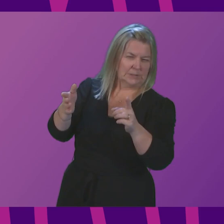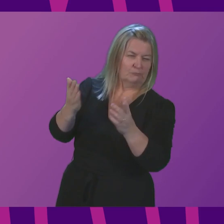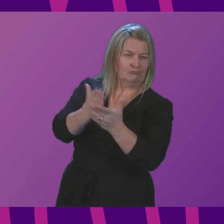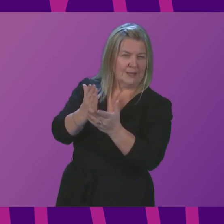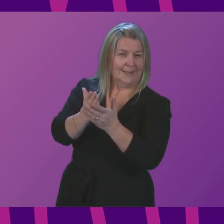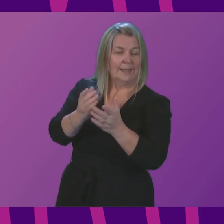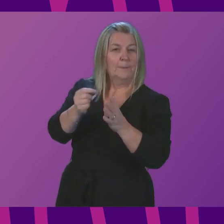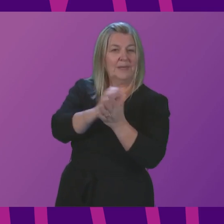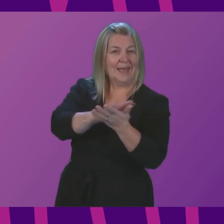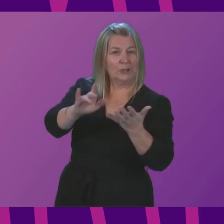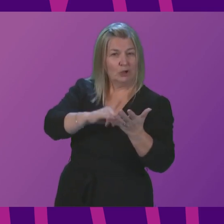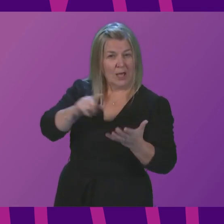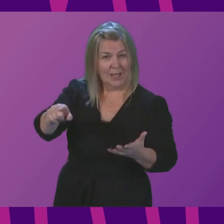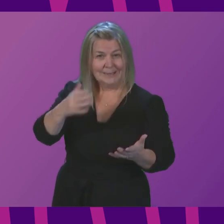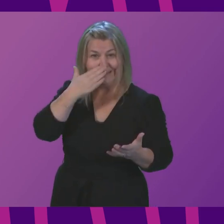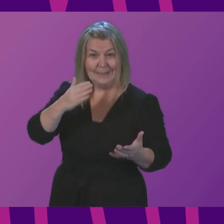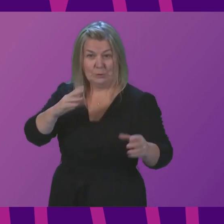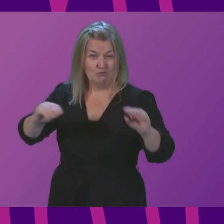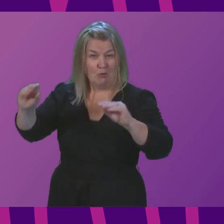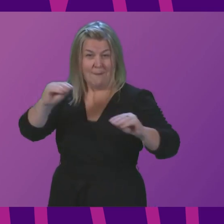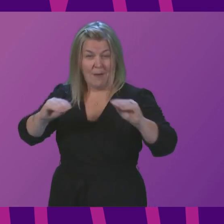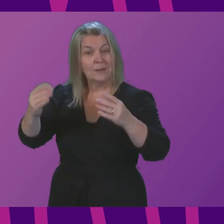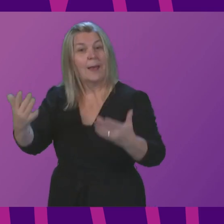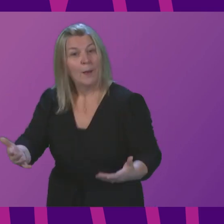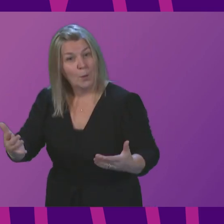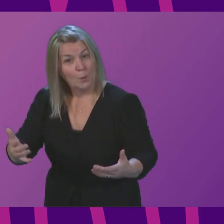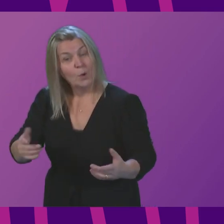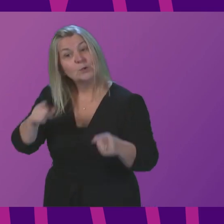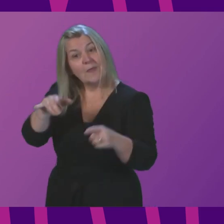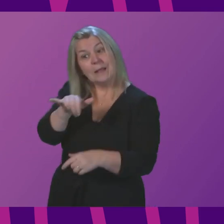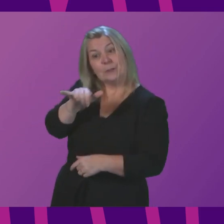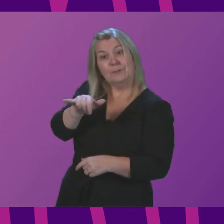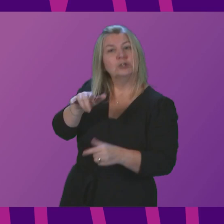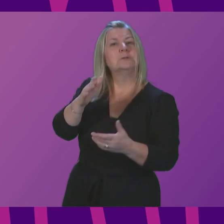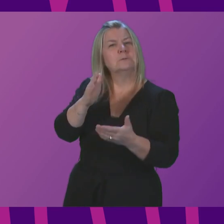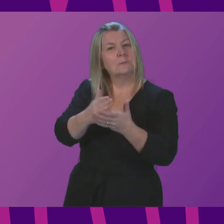and that the best way to deal with that suspicion is to publish the report into care home deaths